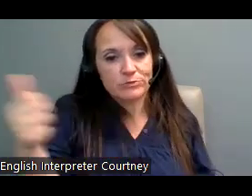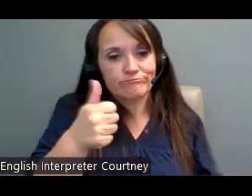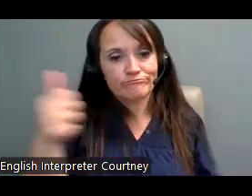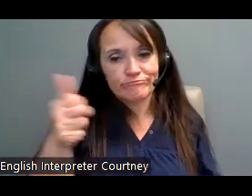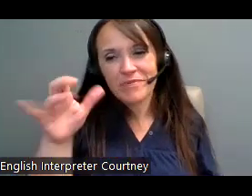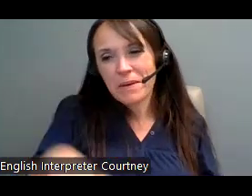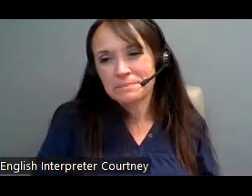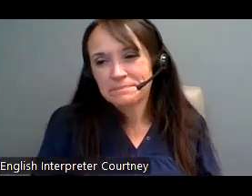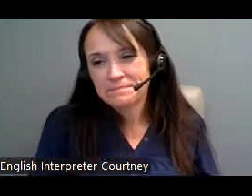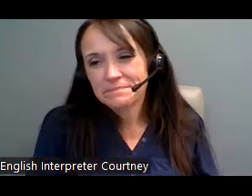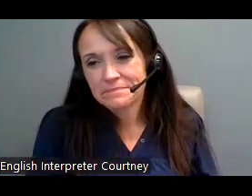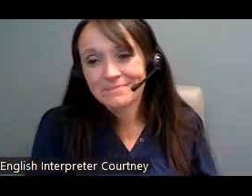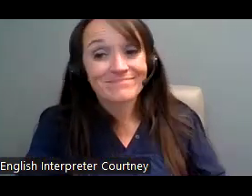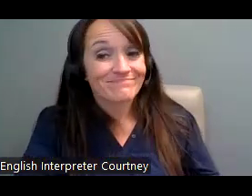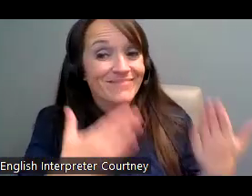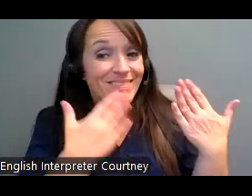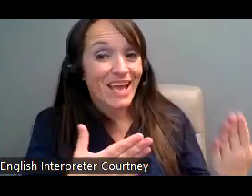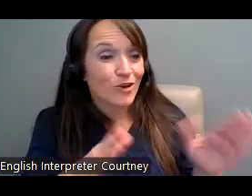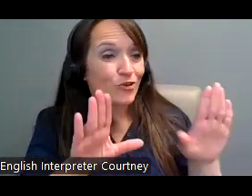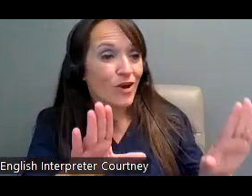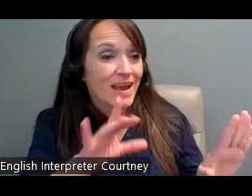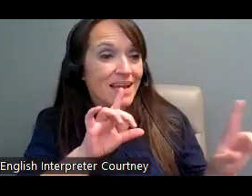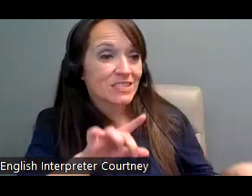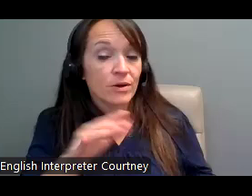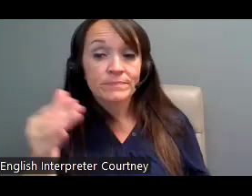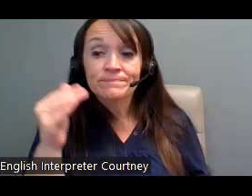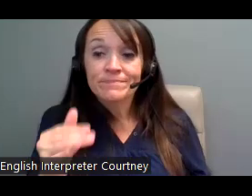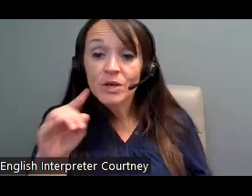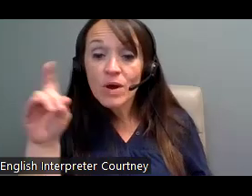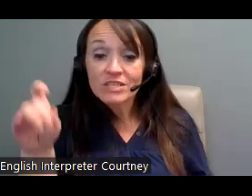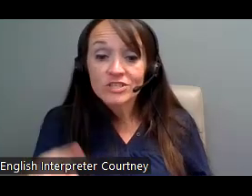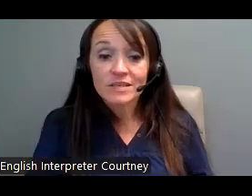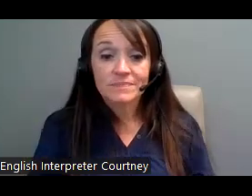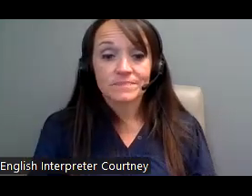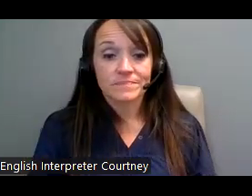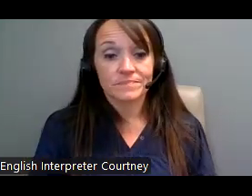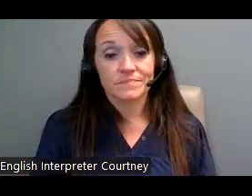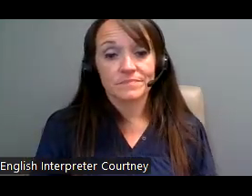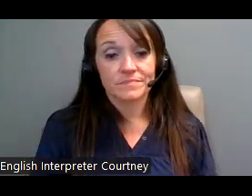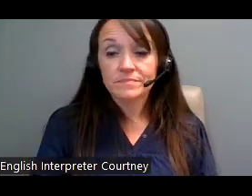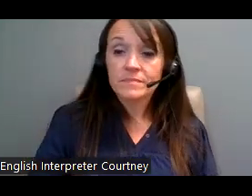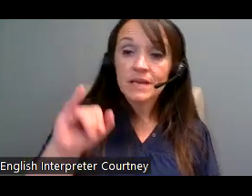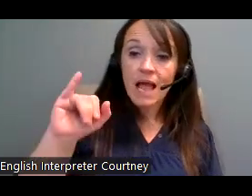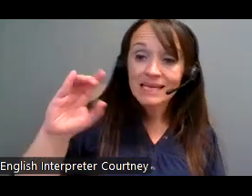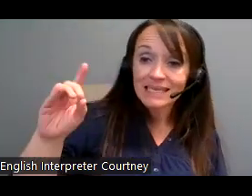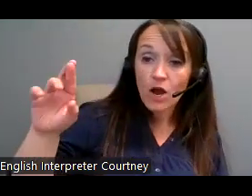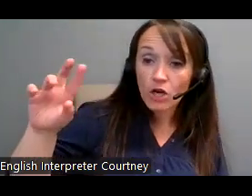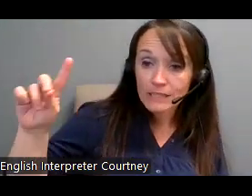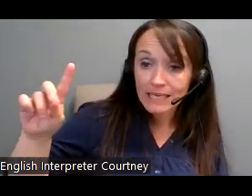Thank you that was a great answer. We have our next question. What are the differences between the CS and